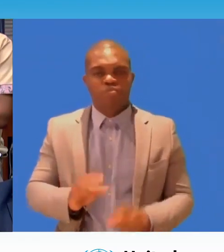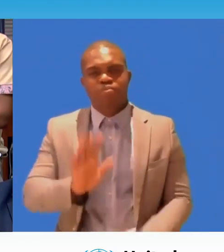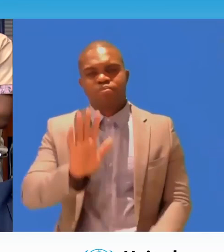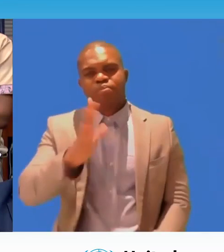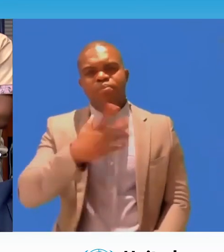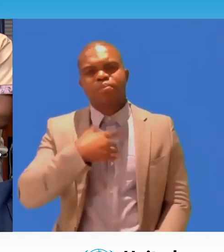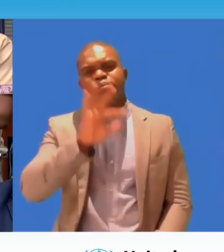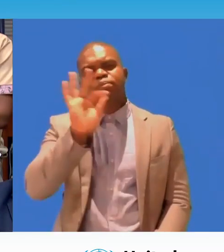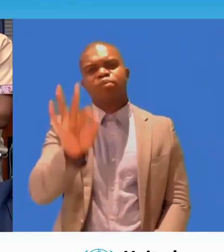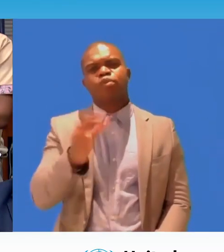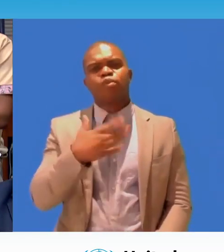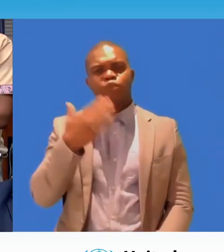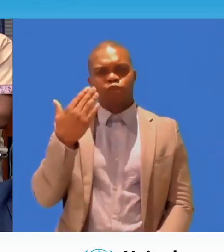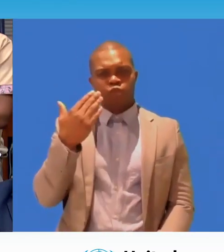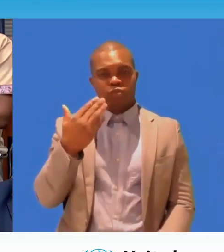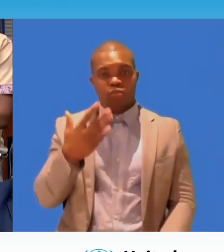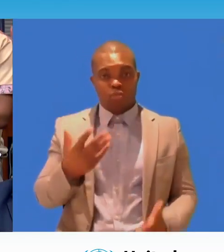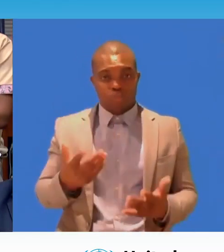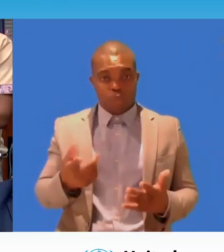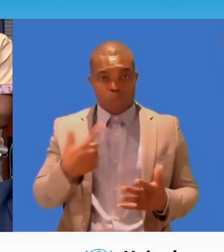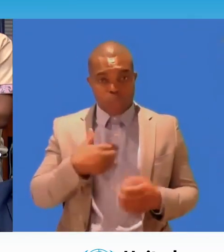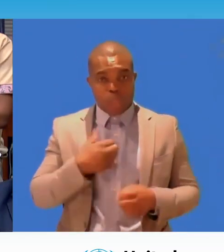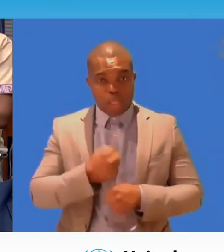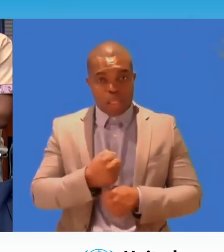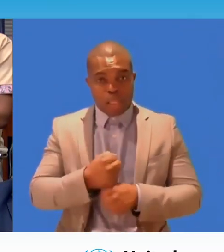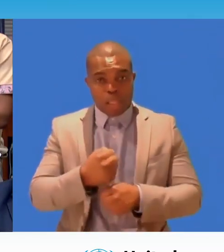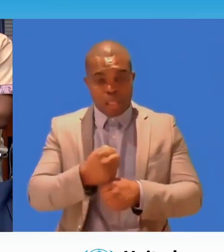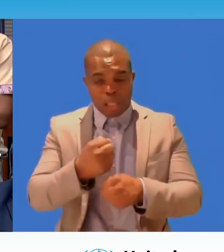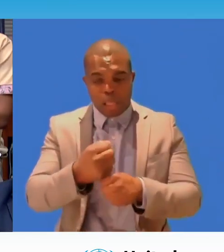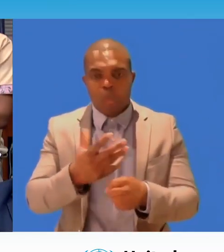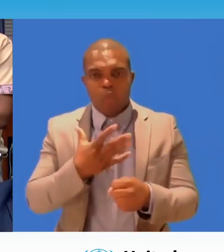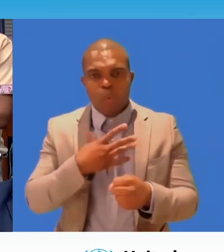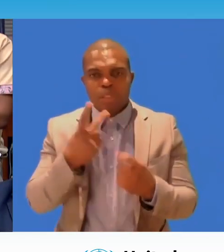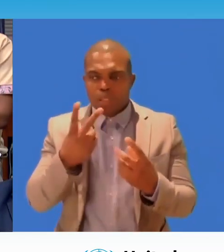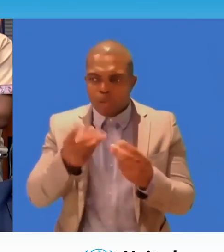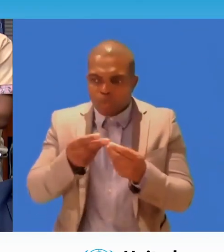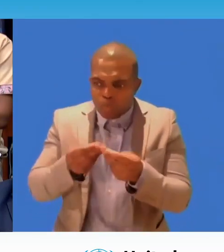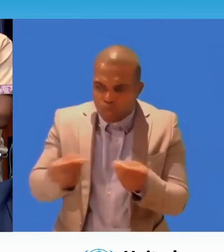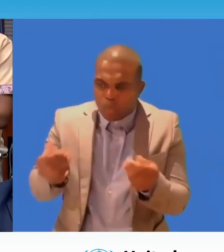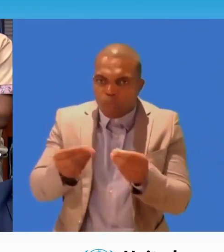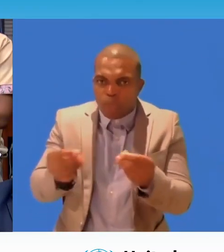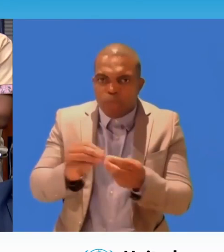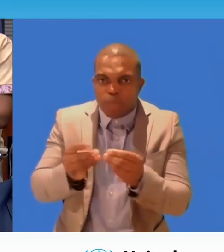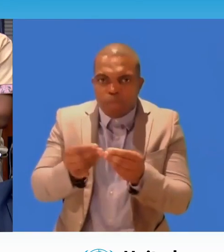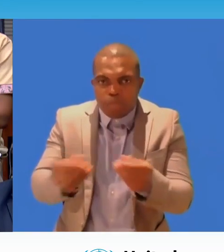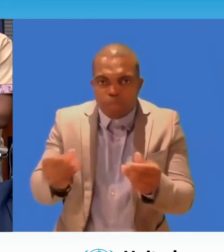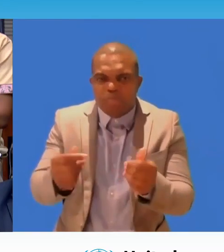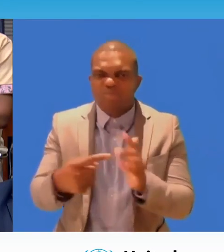of Kenya has just said we we we are just talking and talking but what are the solutions that we are